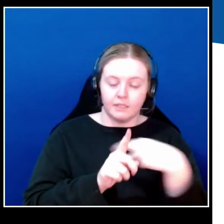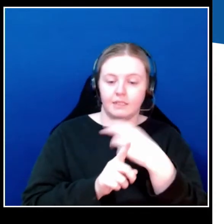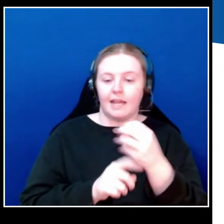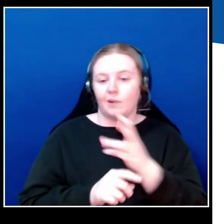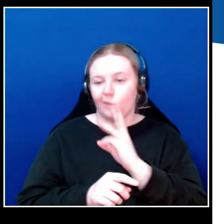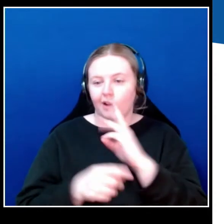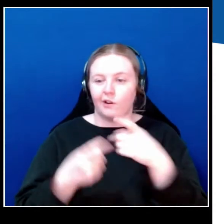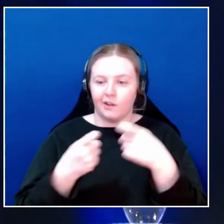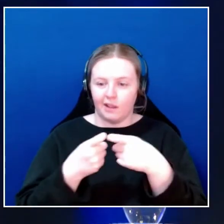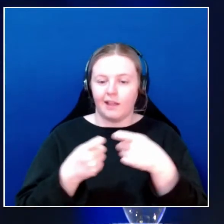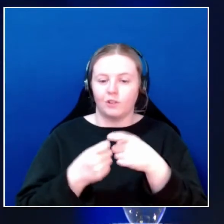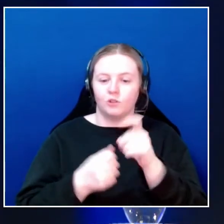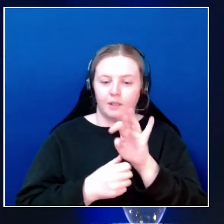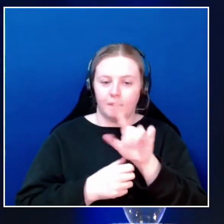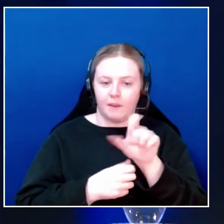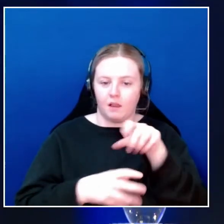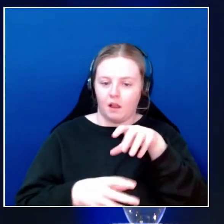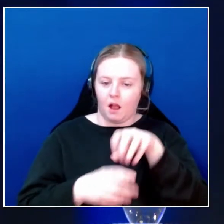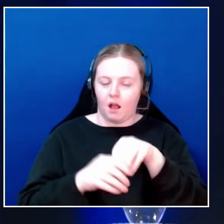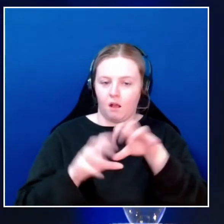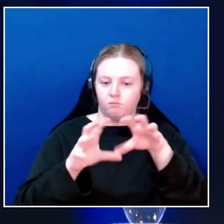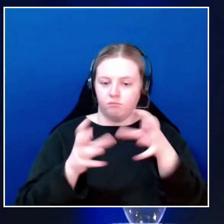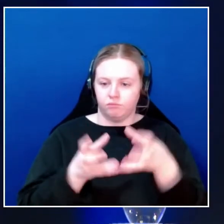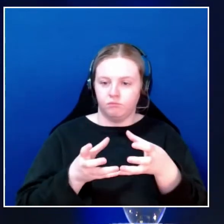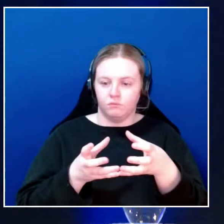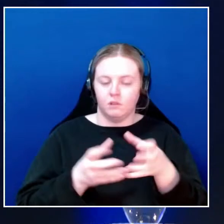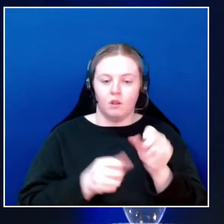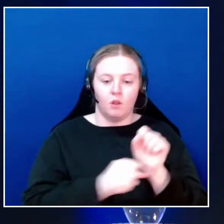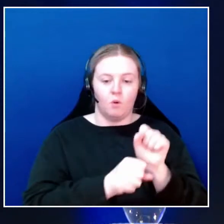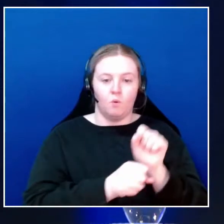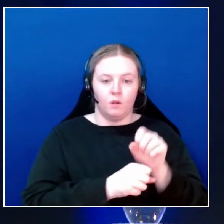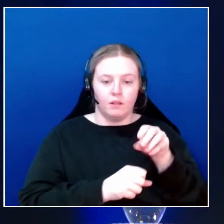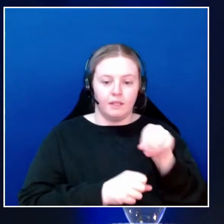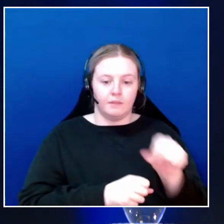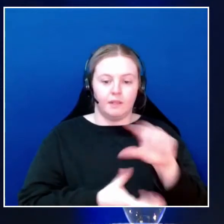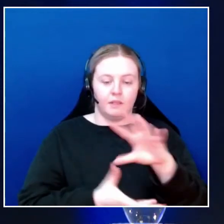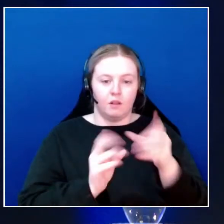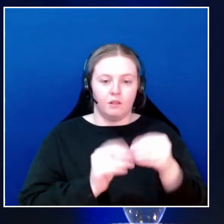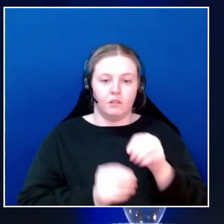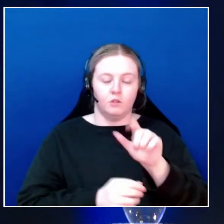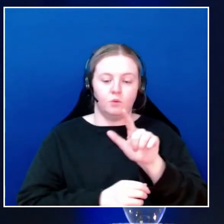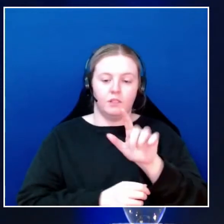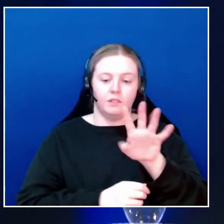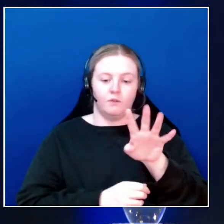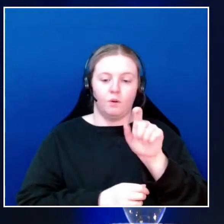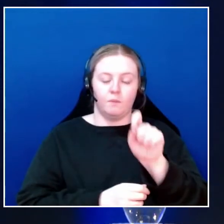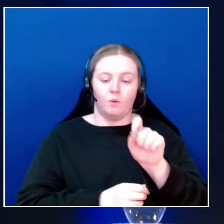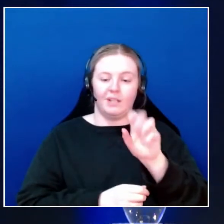Fuel expenses were $24.6 million higher than the previous year